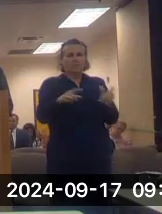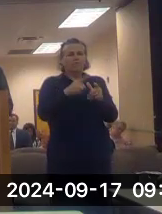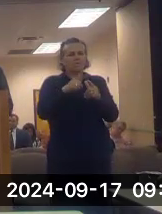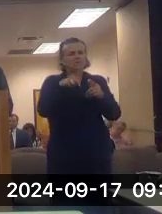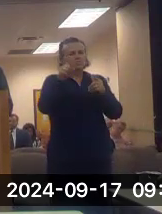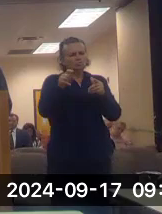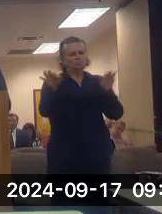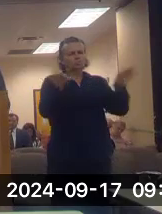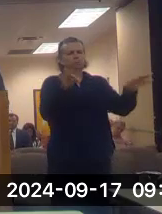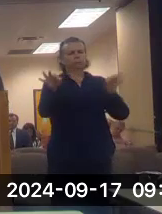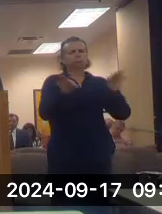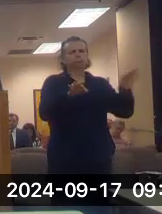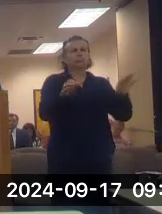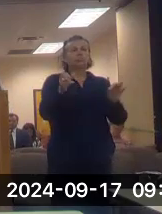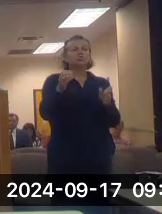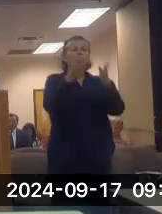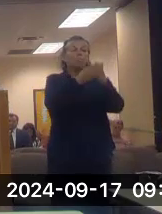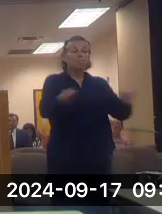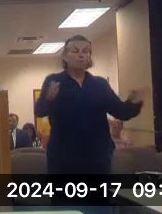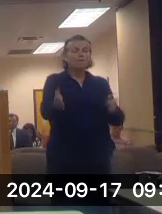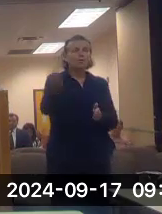Reginald Parson: and filing something. If you think of consideration